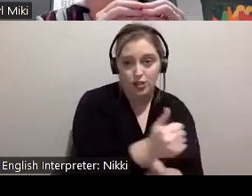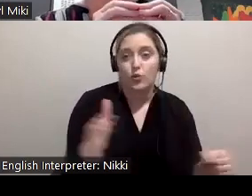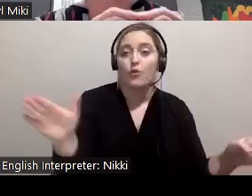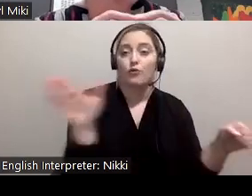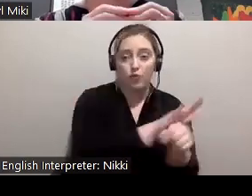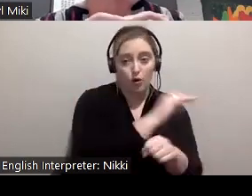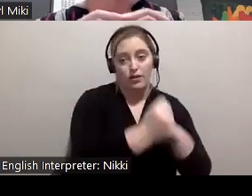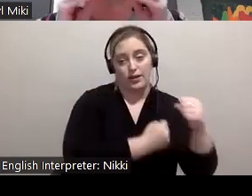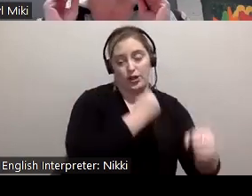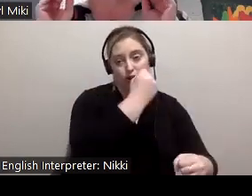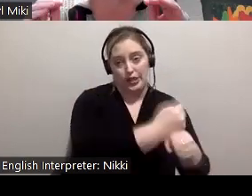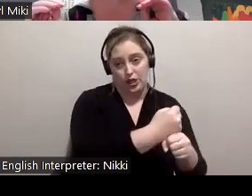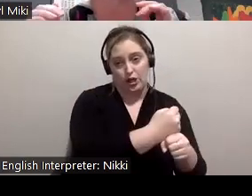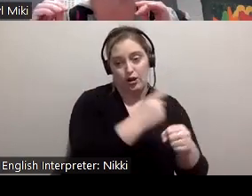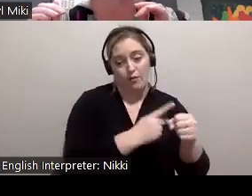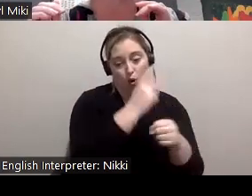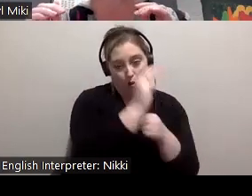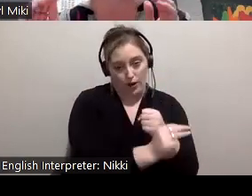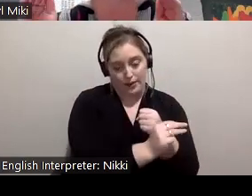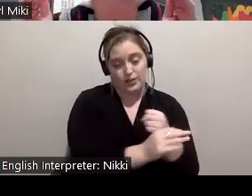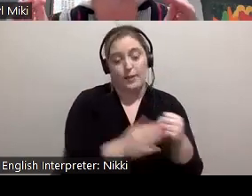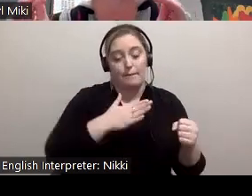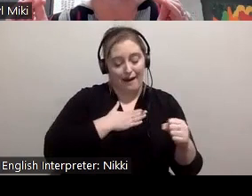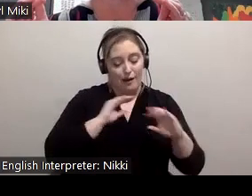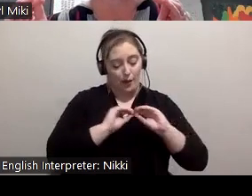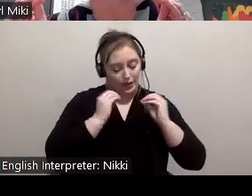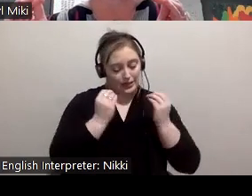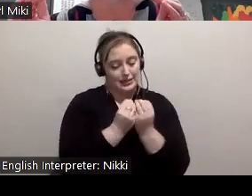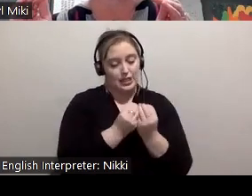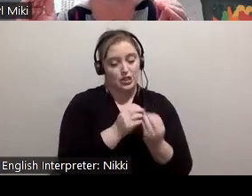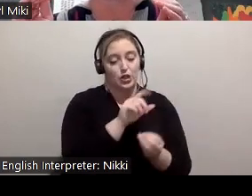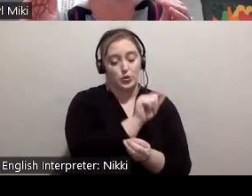you're applying for your organization's 20twenty-four 25